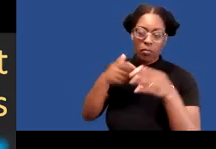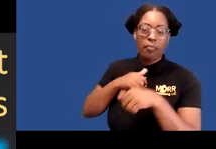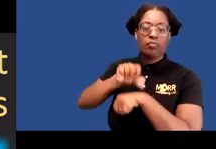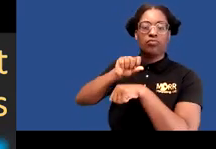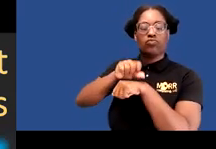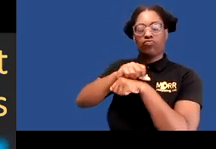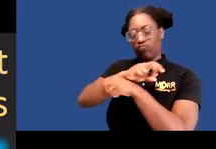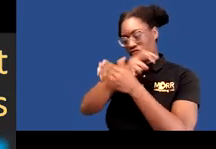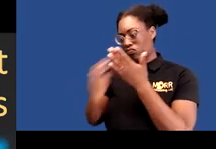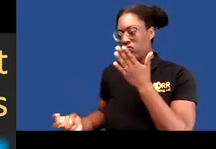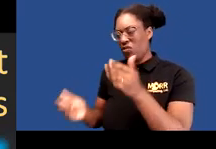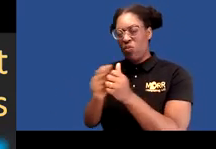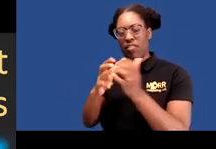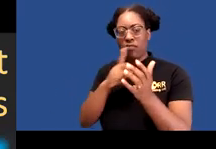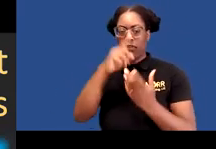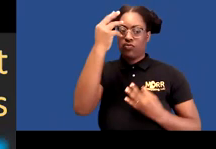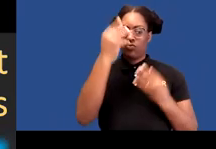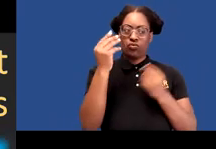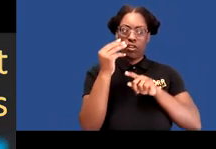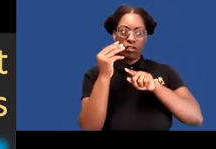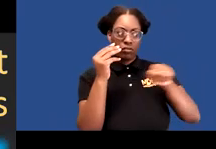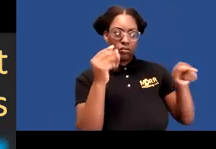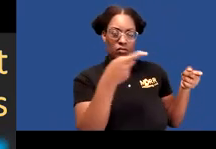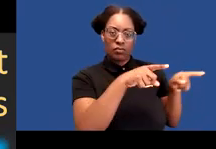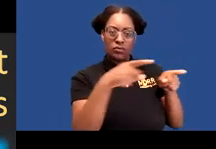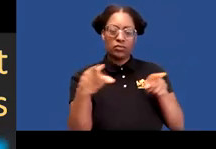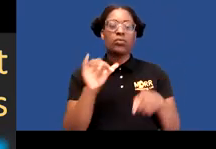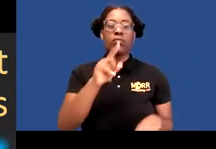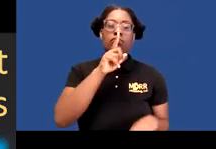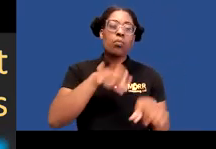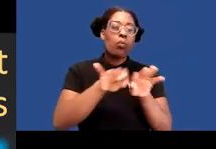we want to be sure that we don't turn away, that we keep it centralized.